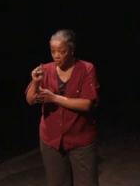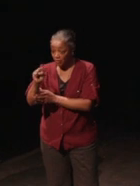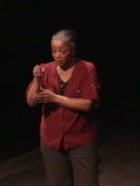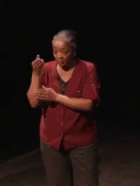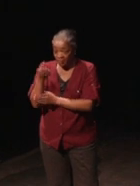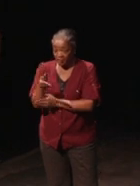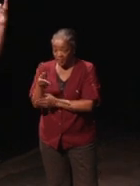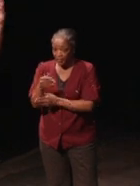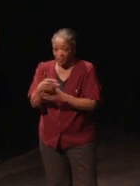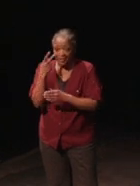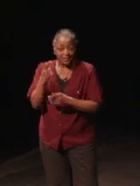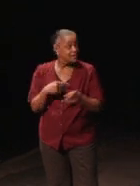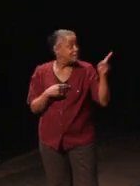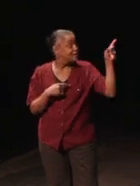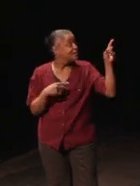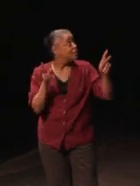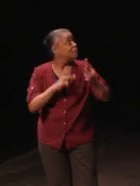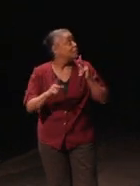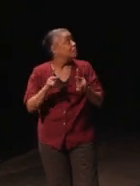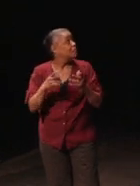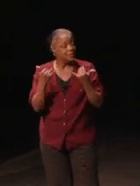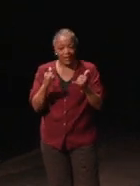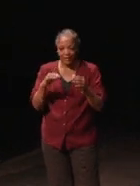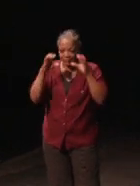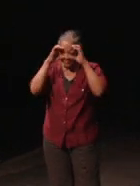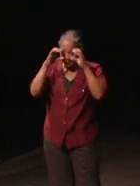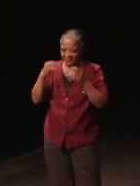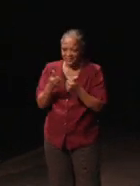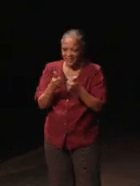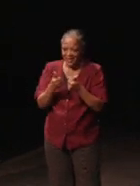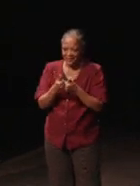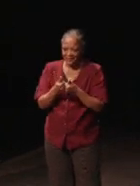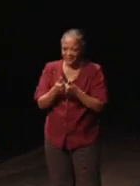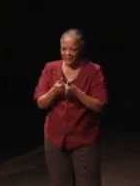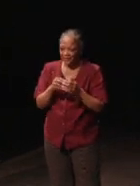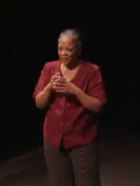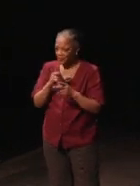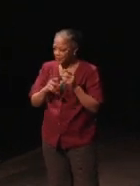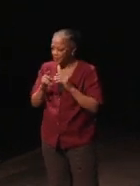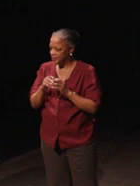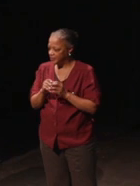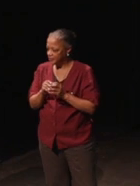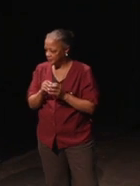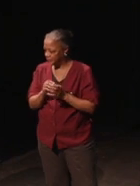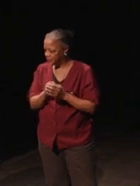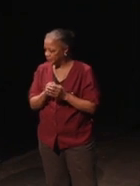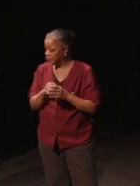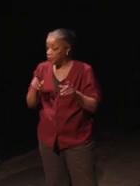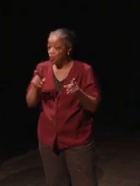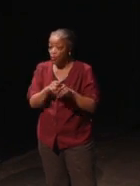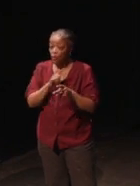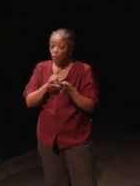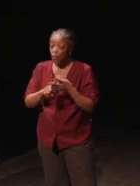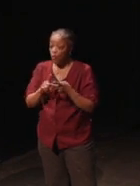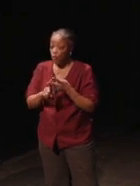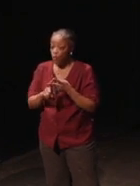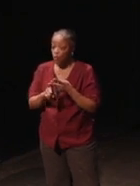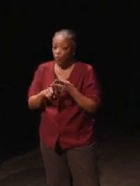You can see here there's some people playing with some vision impairment simulator glasses. There's also all kinds of various examples of